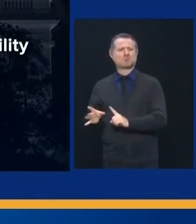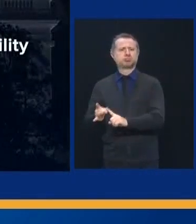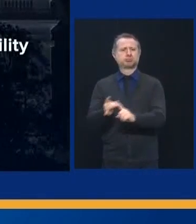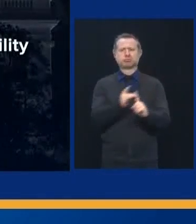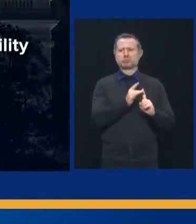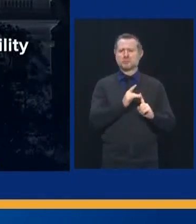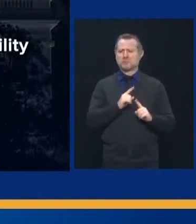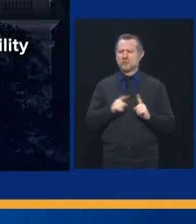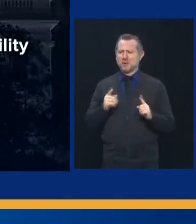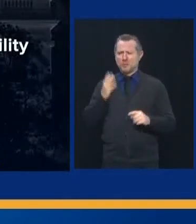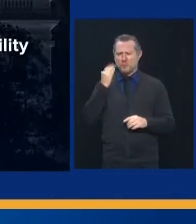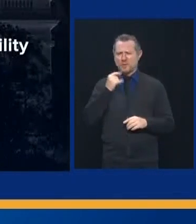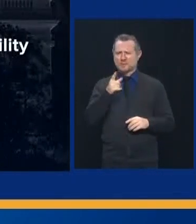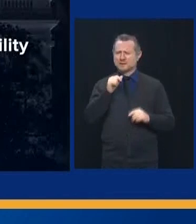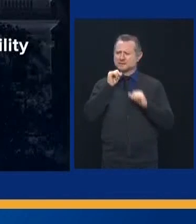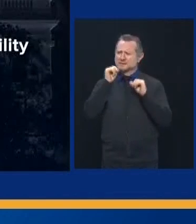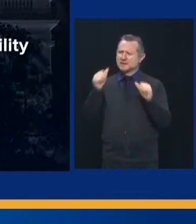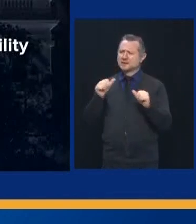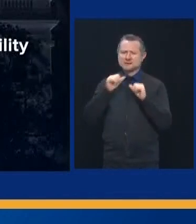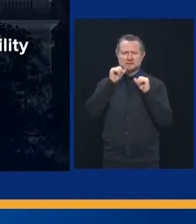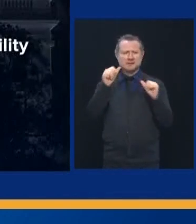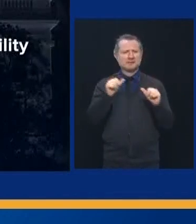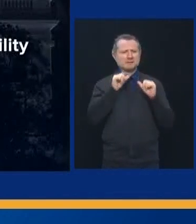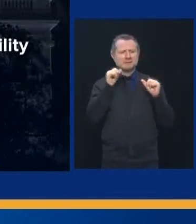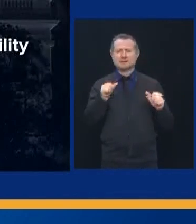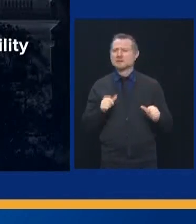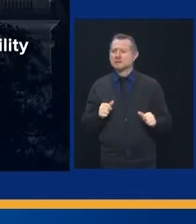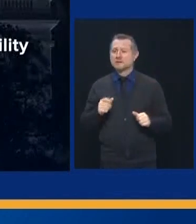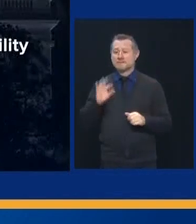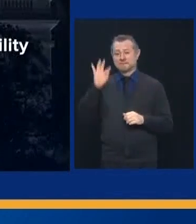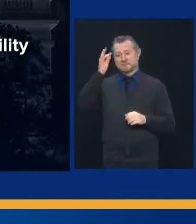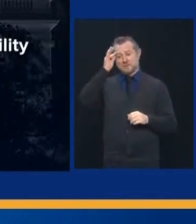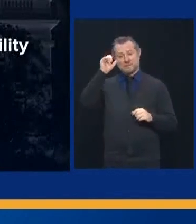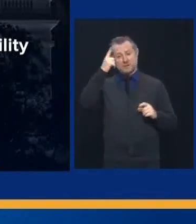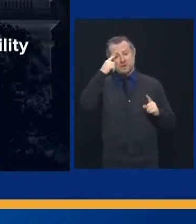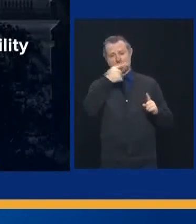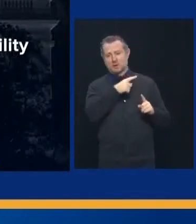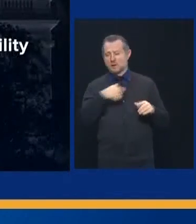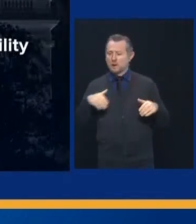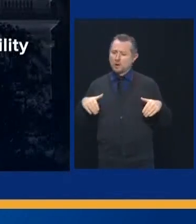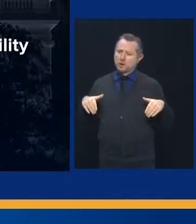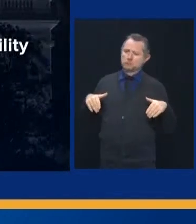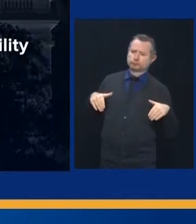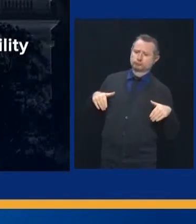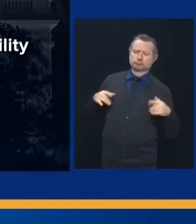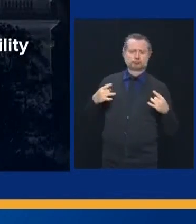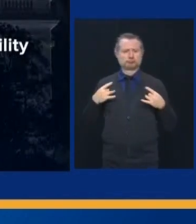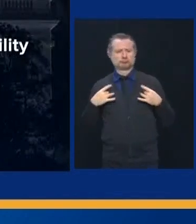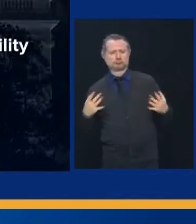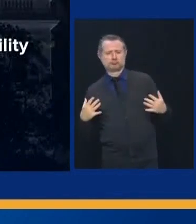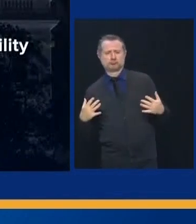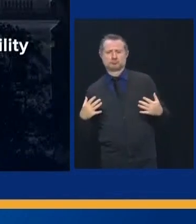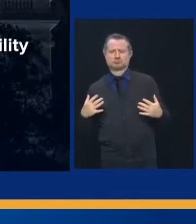INFECTED, BY DID THEY DO NOTHING BACK IN JANUARY? WHY DO THEY KEEP DENYING COVID?